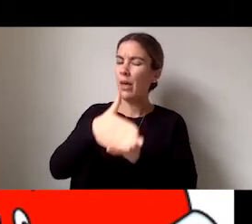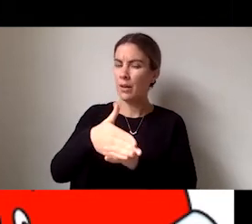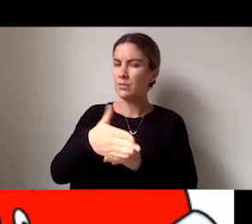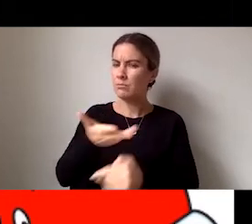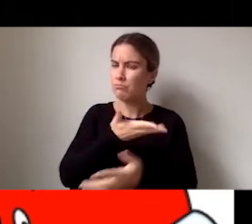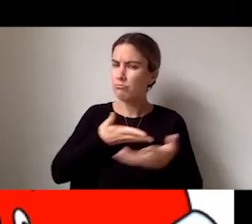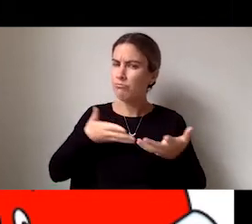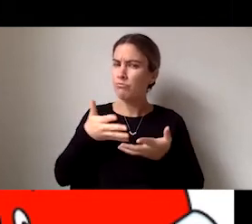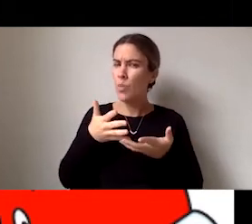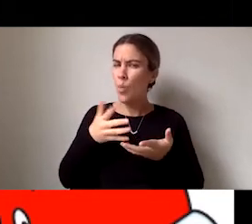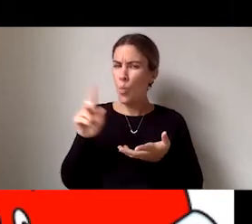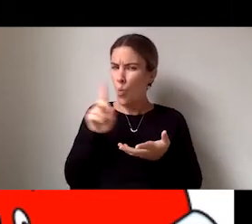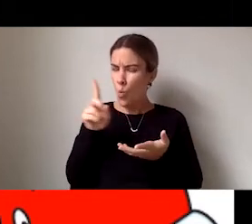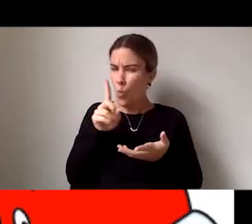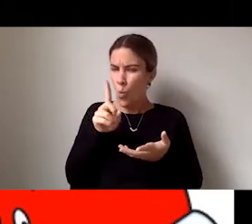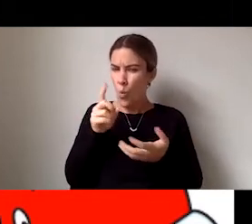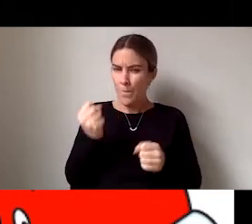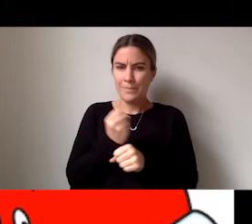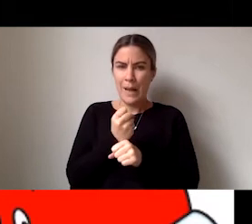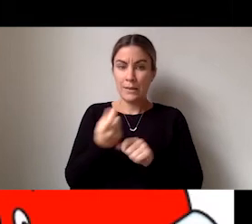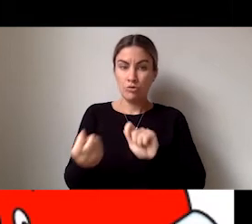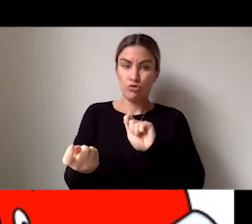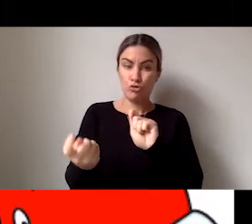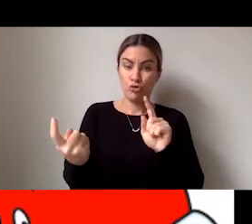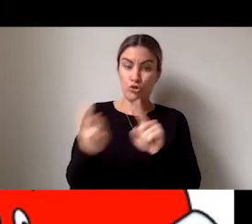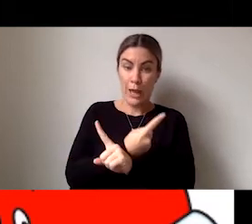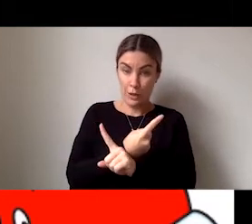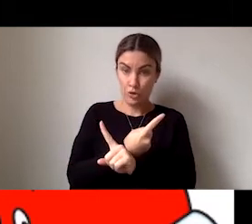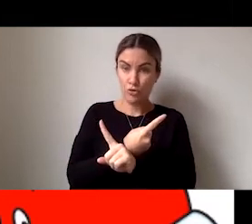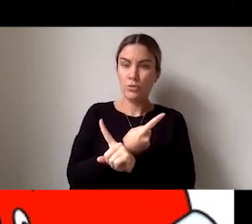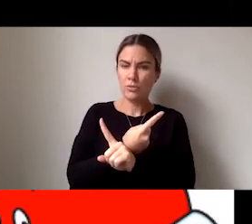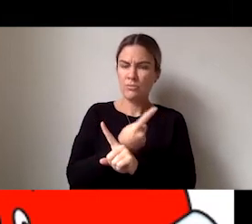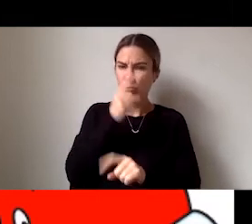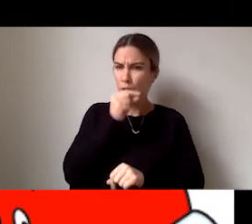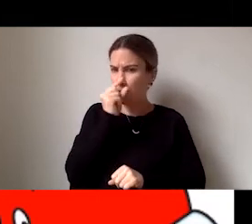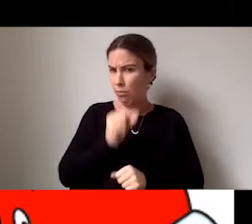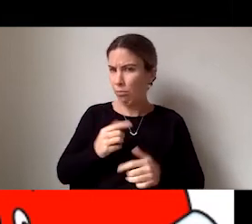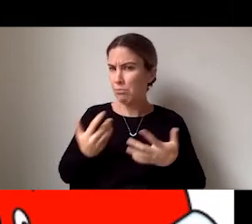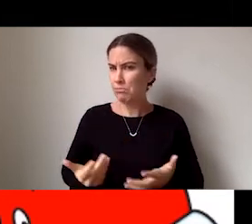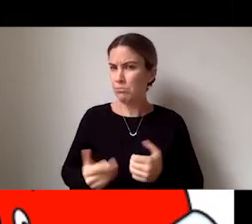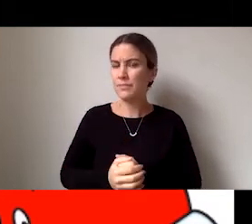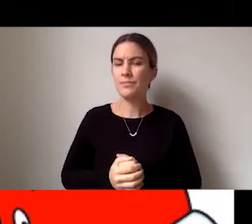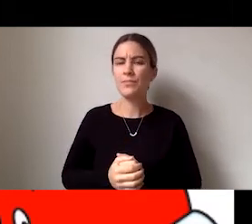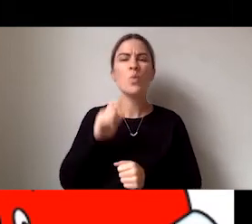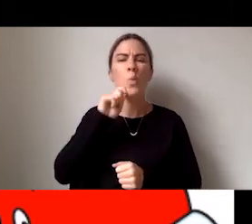and what makes change possible. And then we will talk a bit - office and resources.